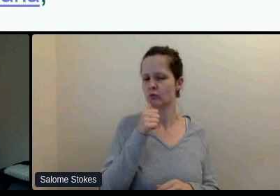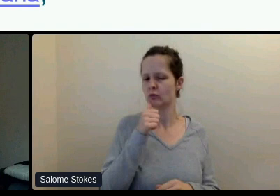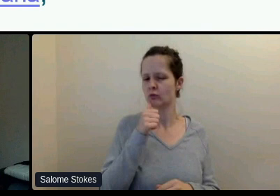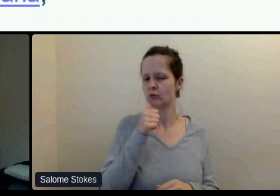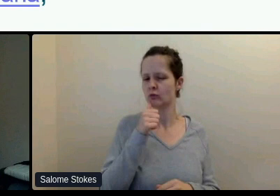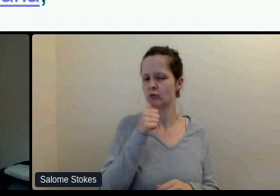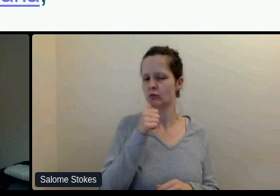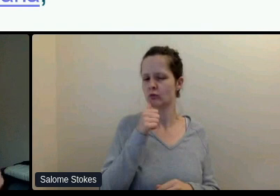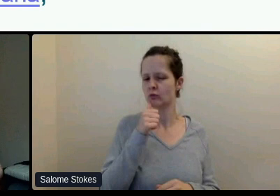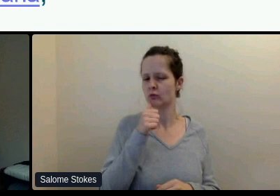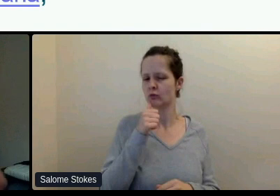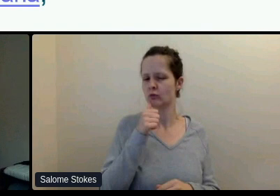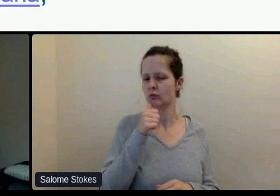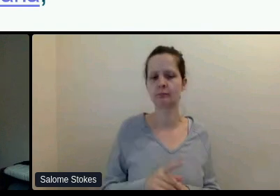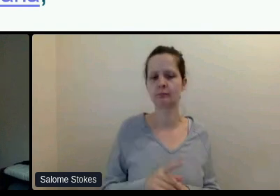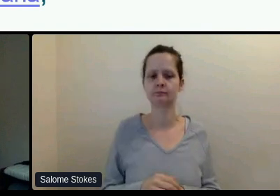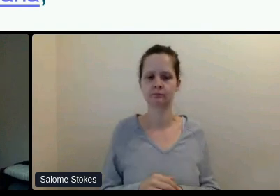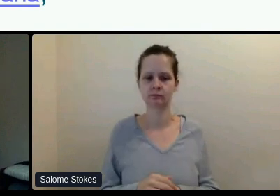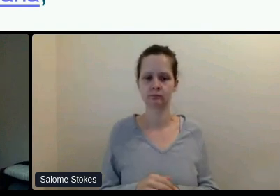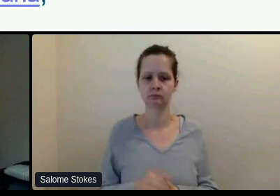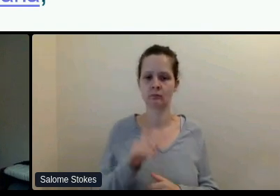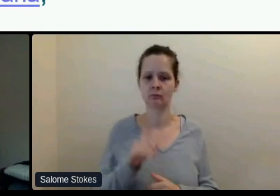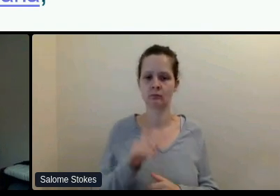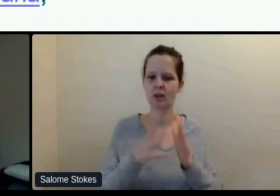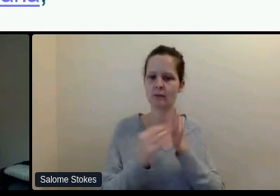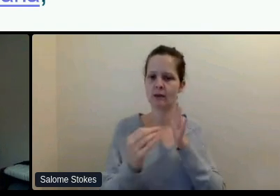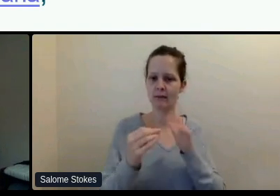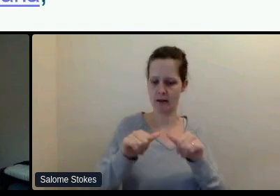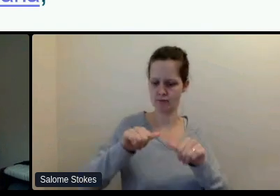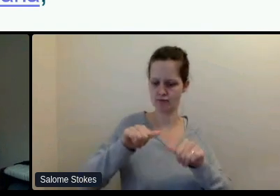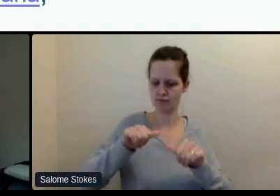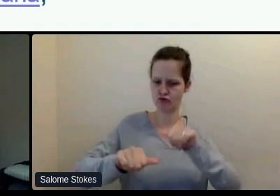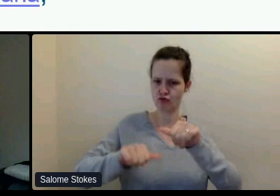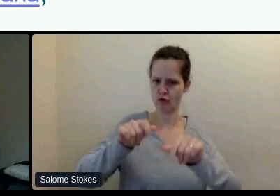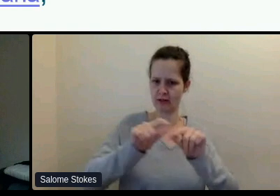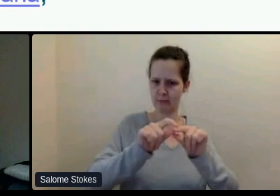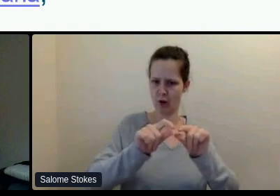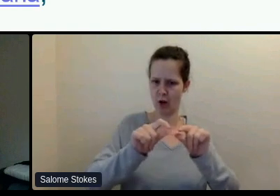If you have something like a progress bar then the live region shouldn't be updated